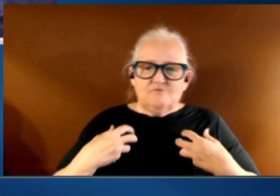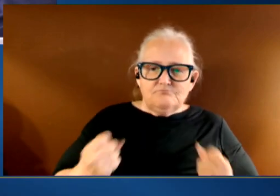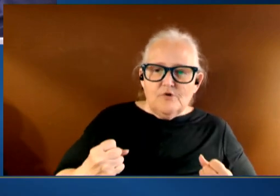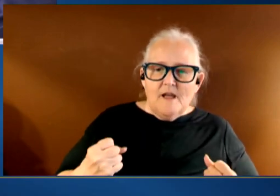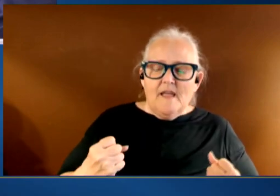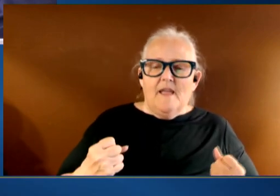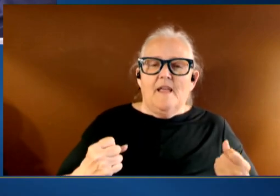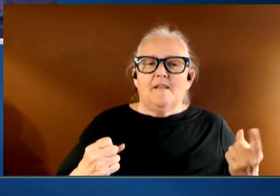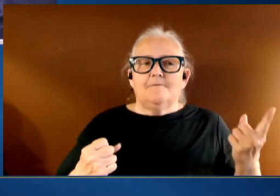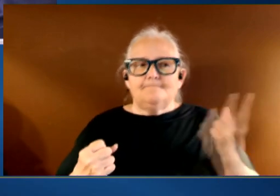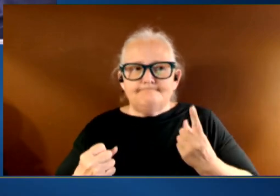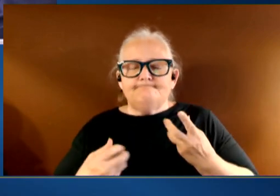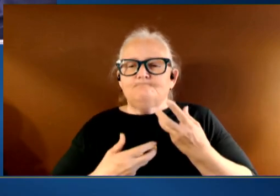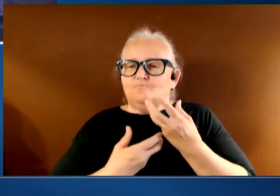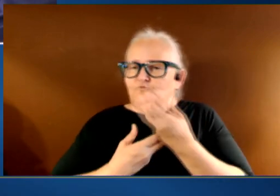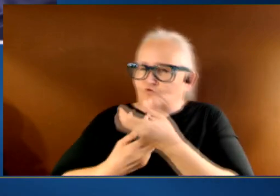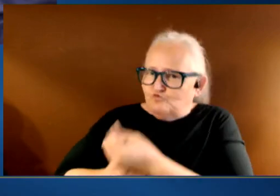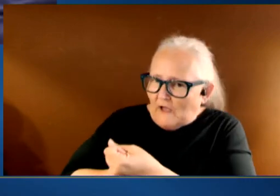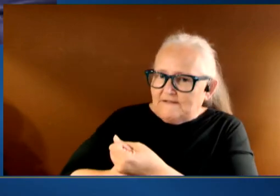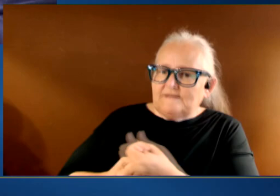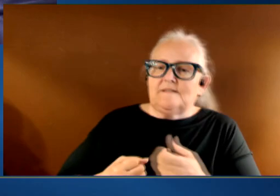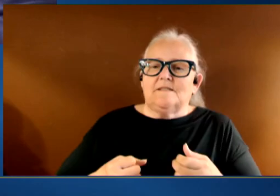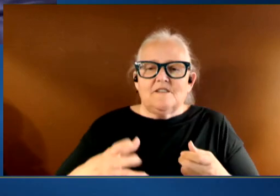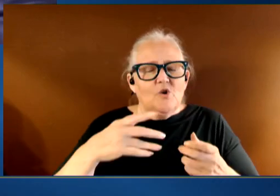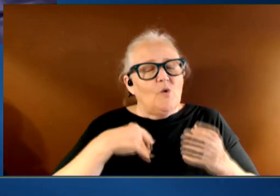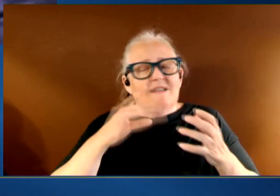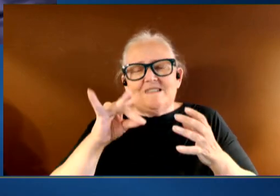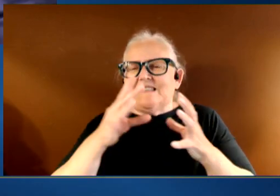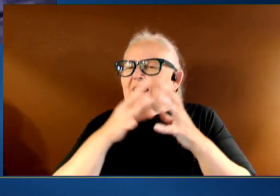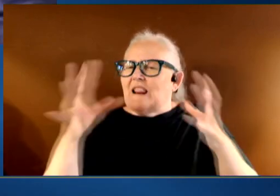We spend a lot of time -- you know, a lot of the trust that has been broken